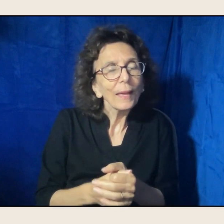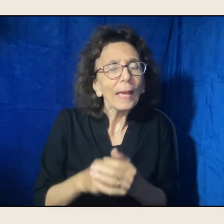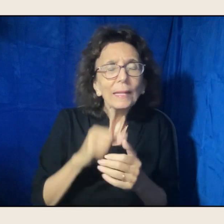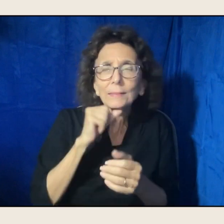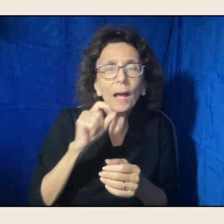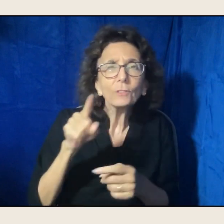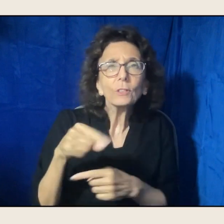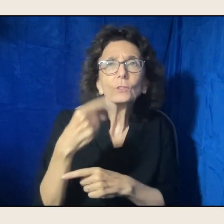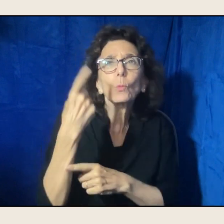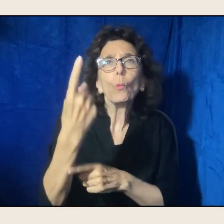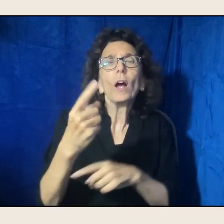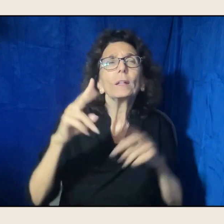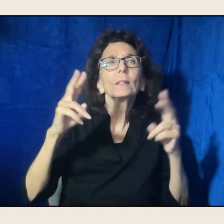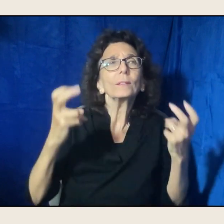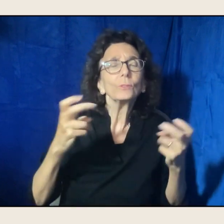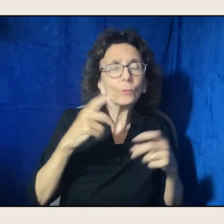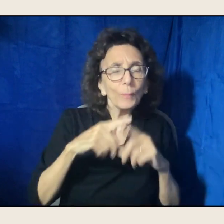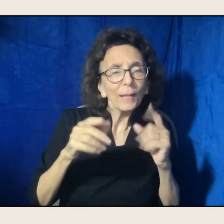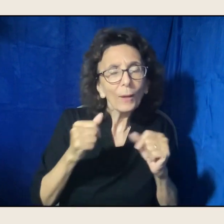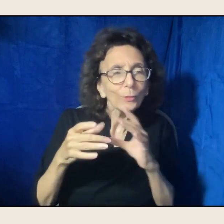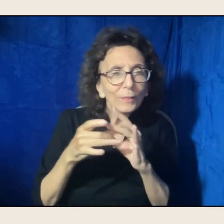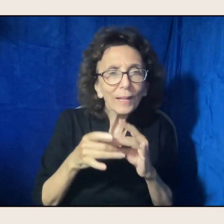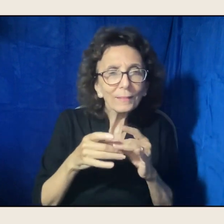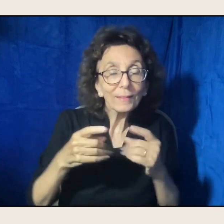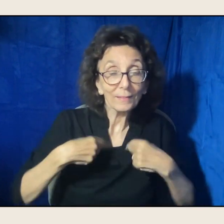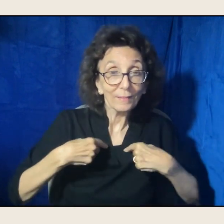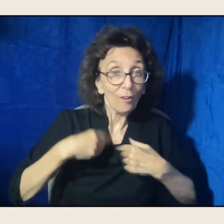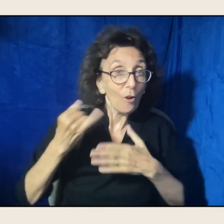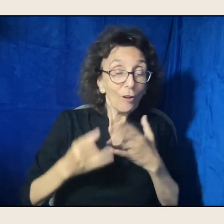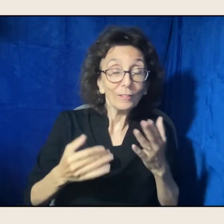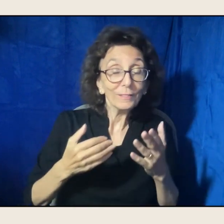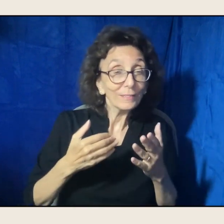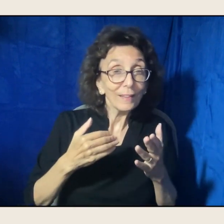because you have the flexibility as an artist. Maybe that's what I'm saying.